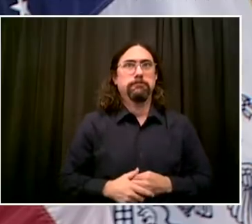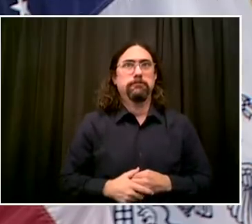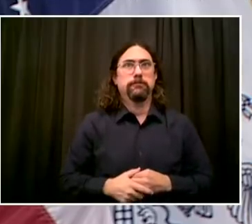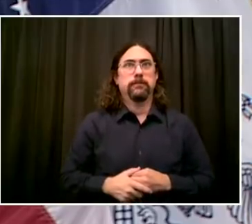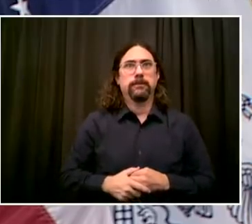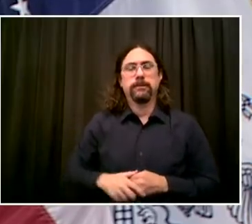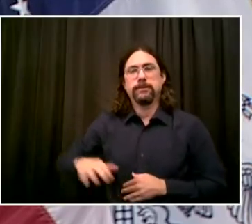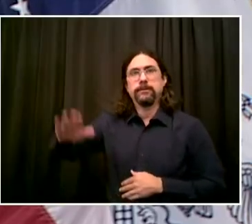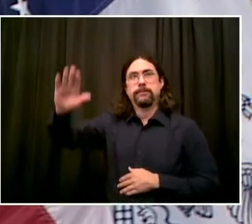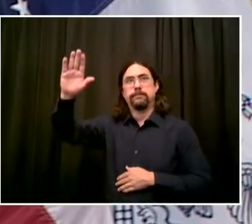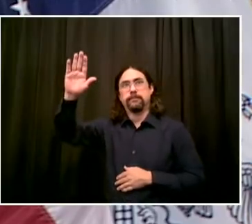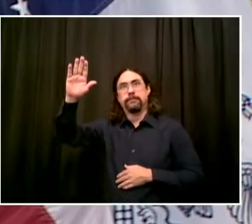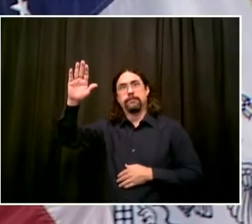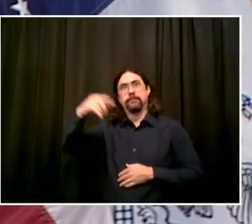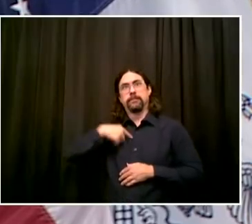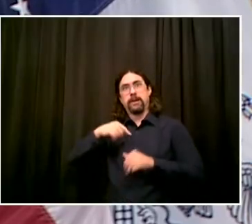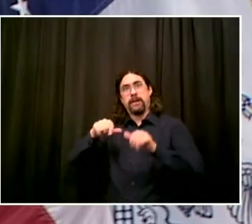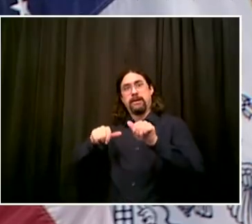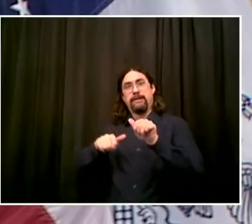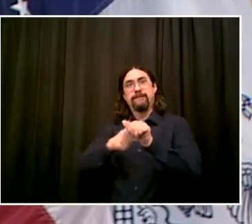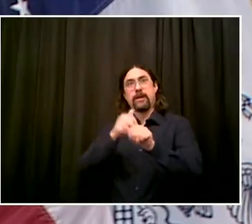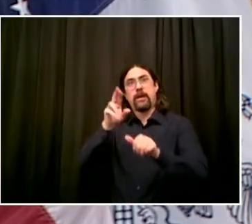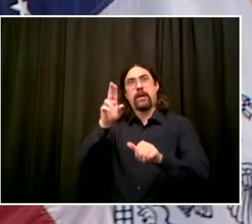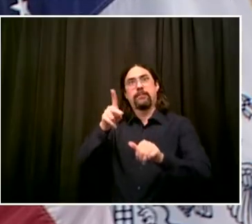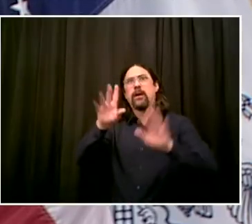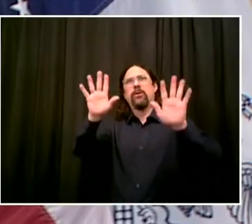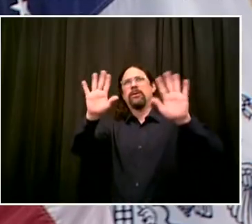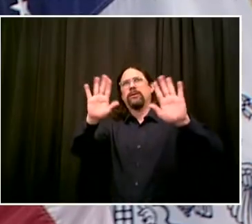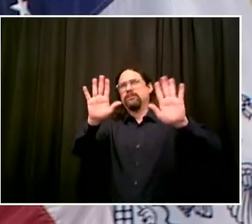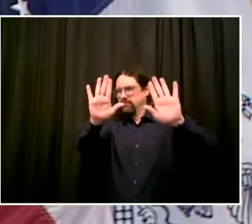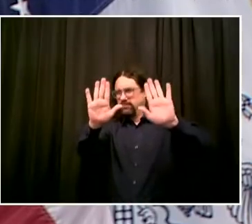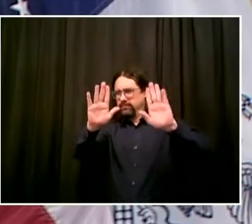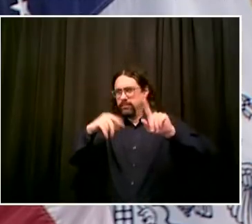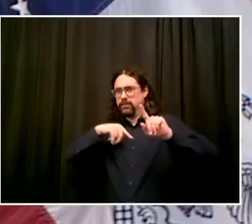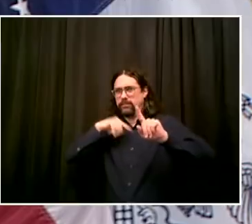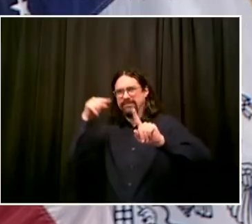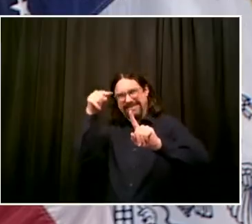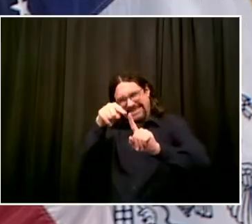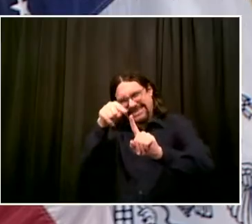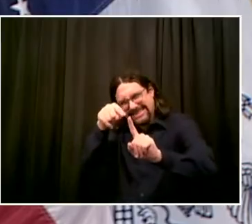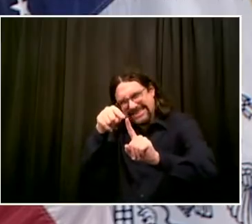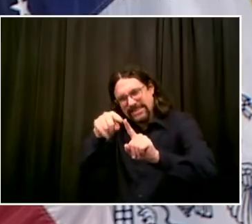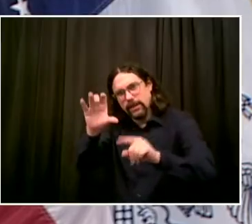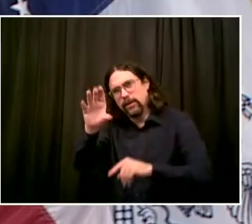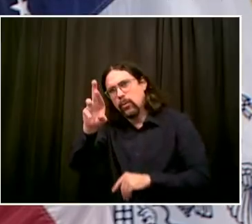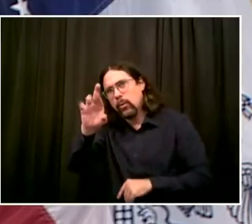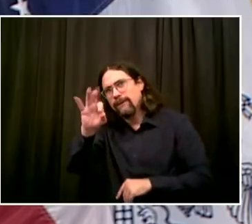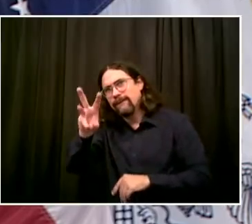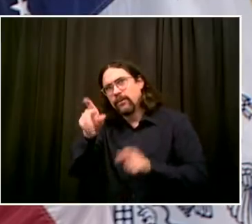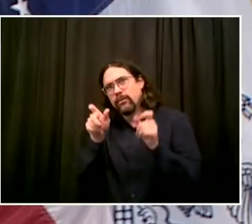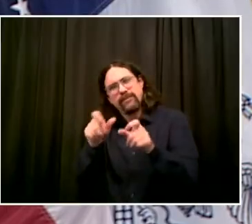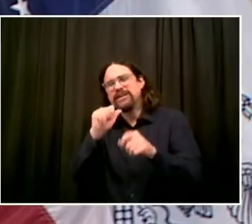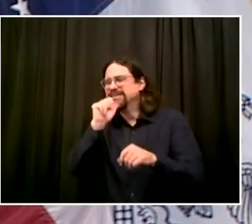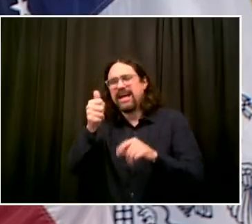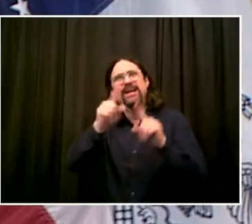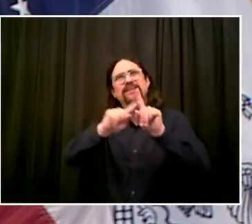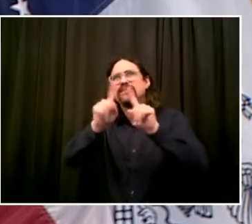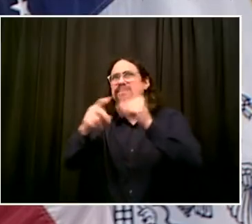AERRST FEDOR VIOLATING THE CURFEW SPECIFICALLY, WE WATCH THE PRS ES OV AERND OVER AGAIN, PEOPLE